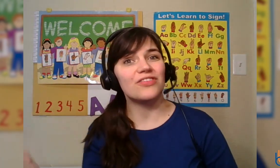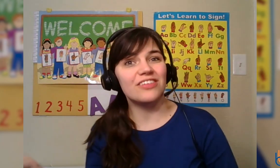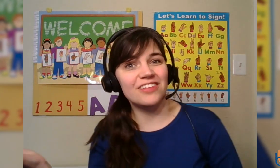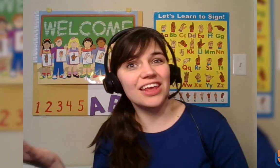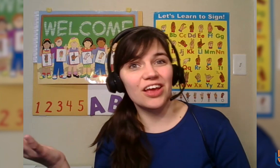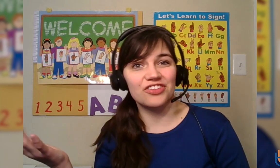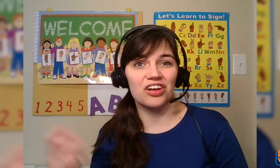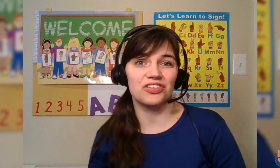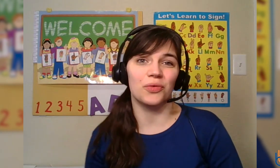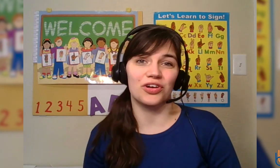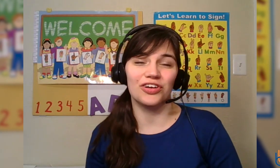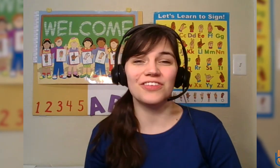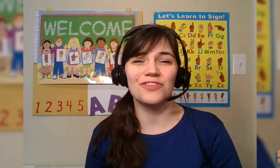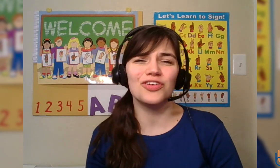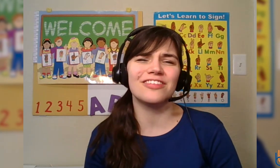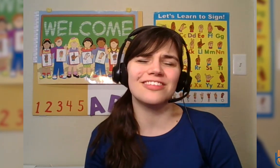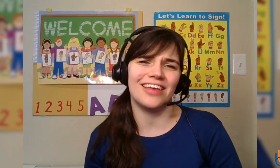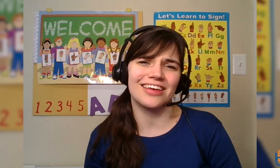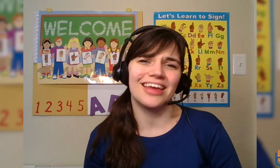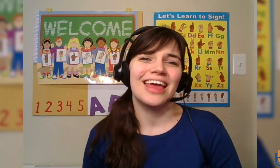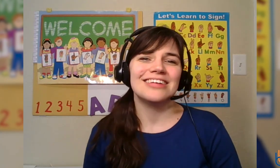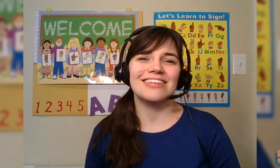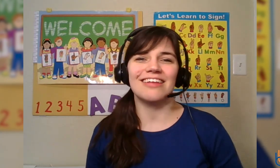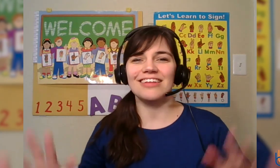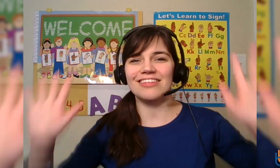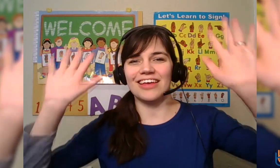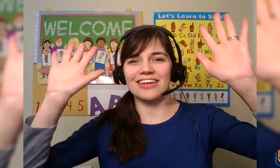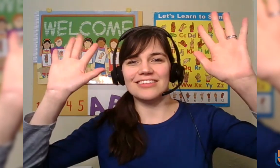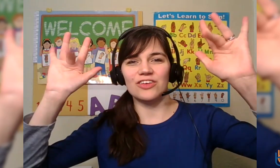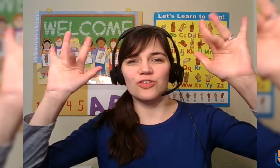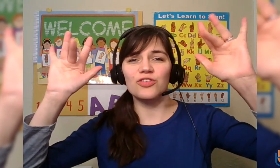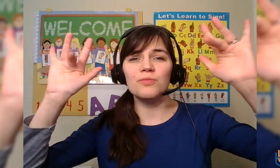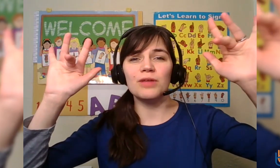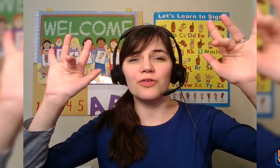to see a doctor or nurse if you're sick. To sign sick, take your two middle